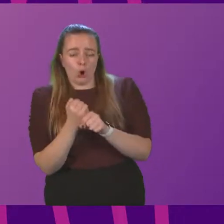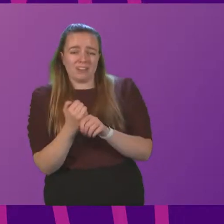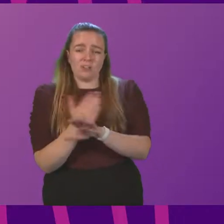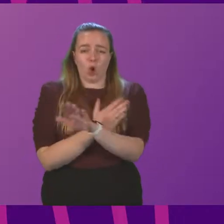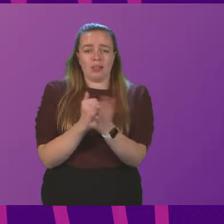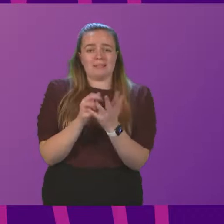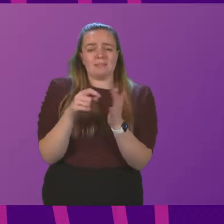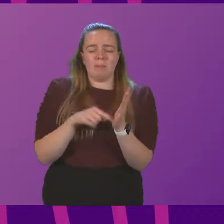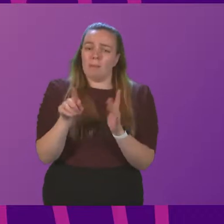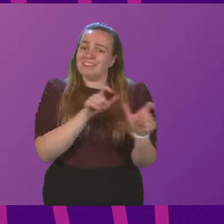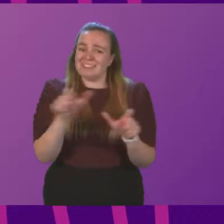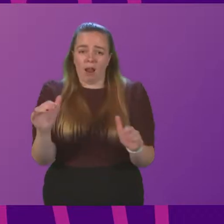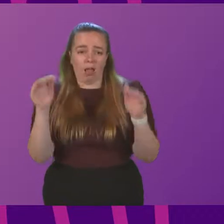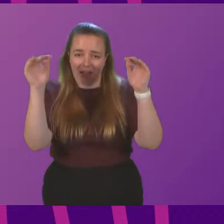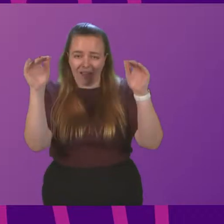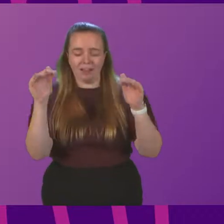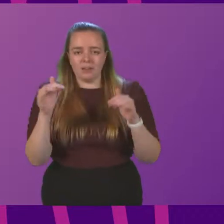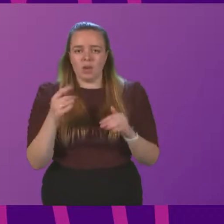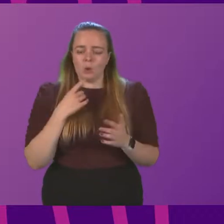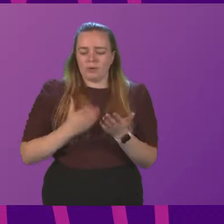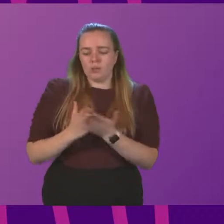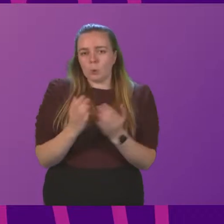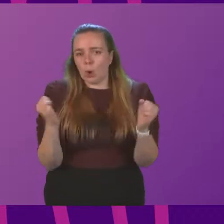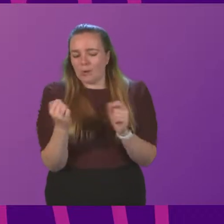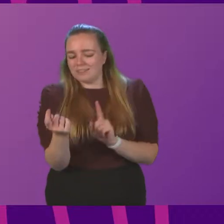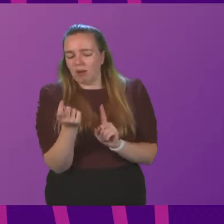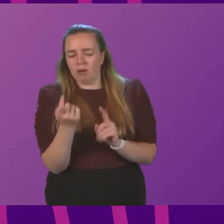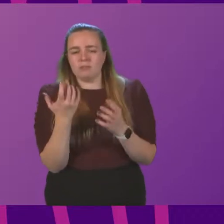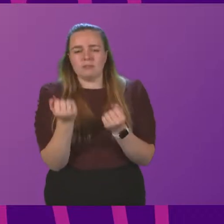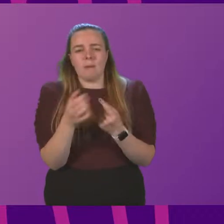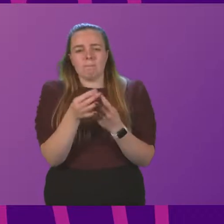they are still high and, as we head into winter, there are some factors that could drive them up